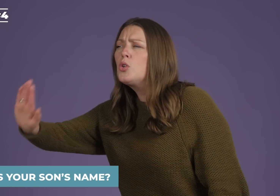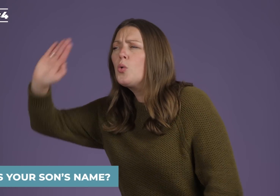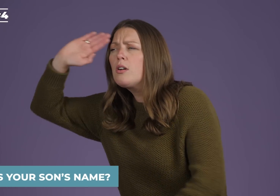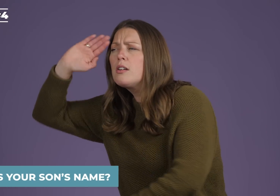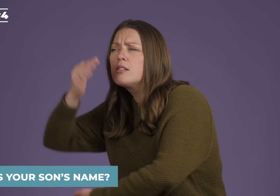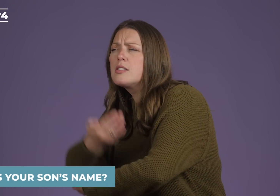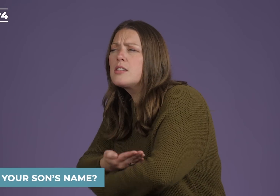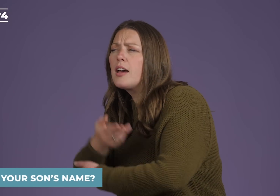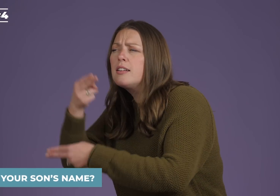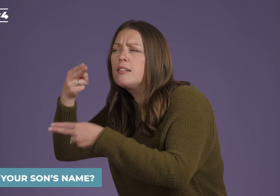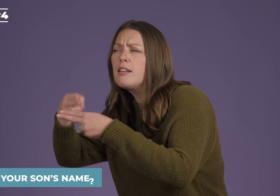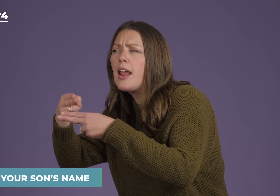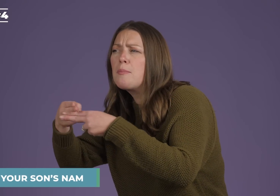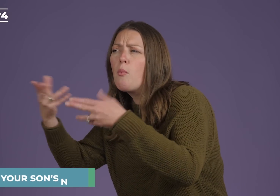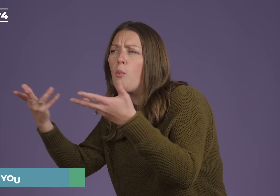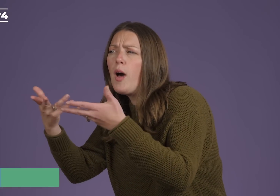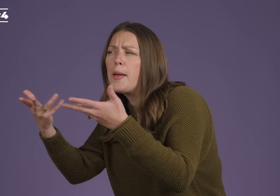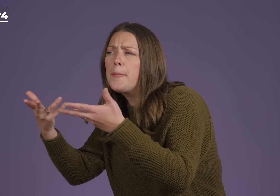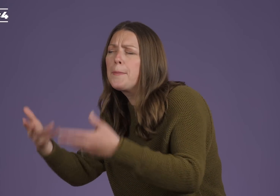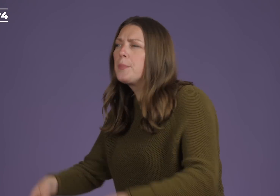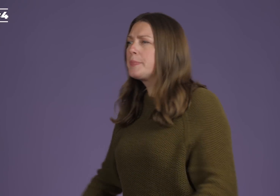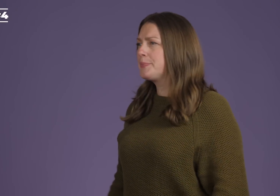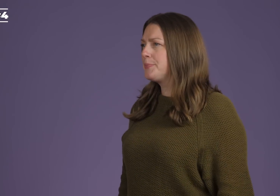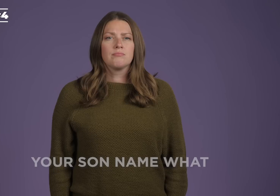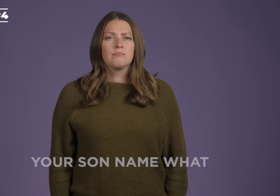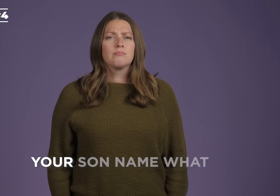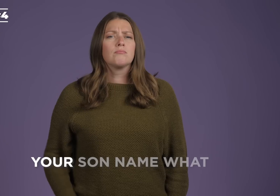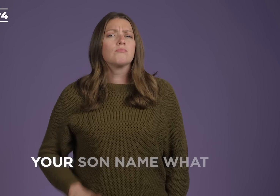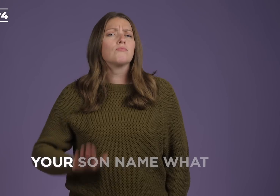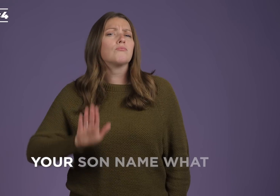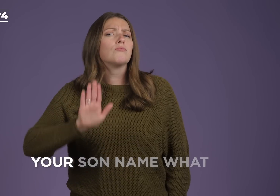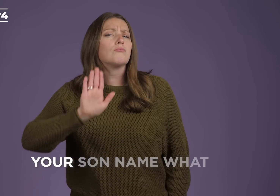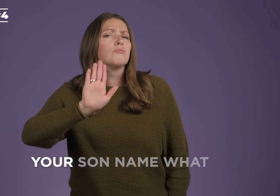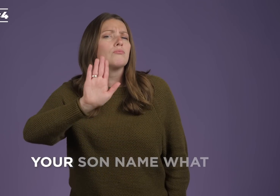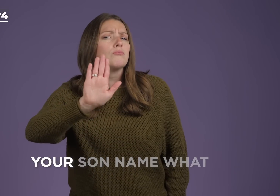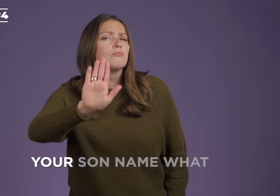Your son. Name. What?